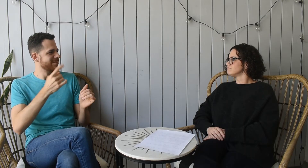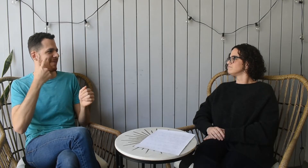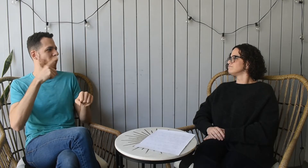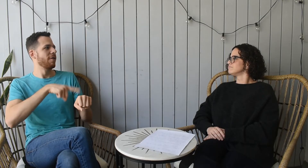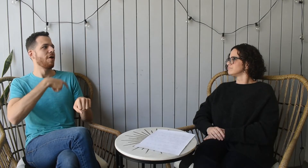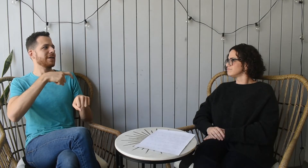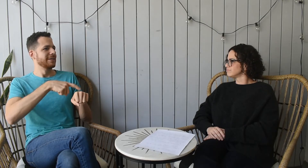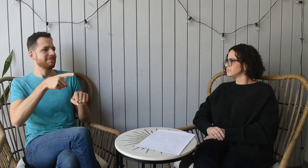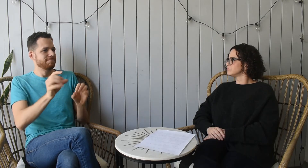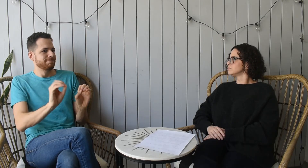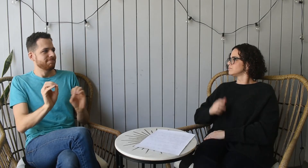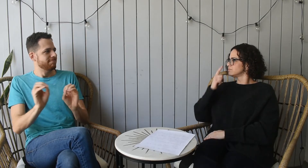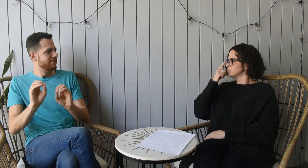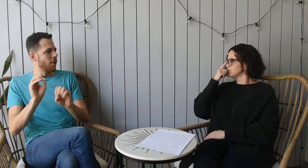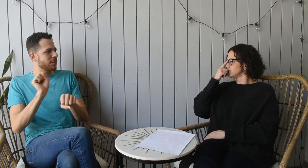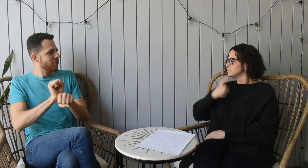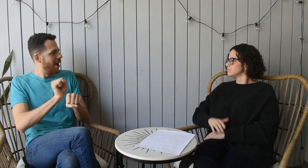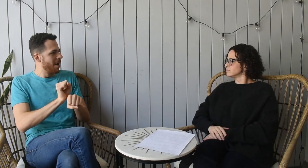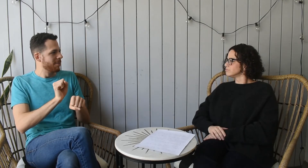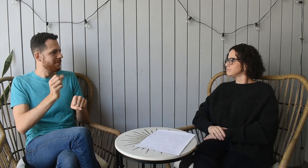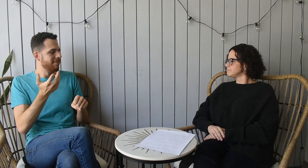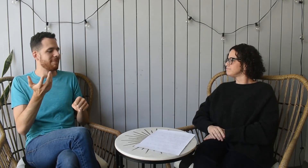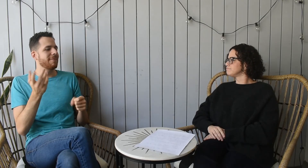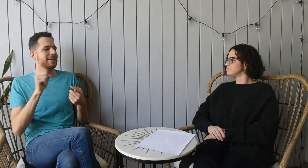For a long time she didn't work after that.